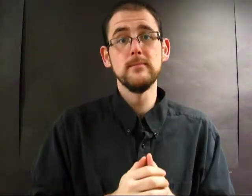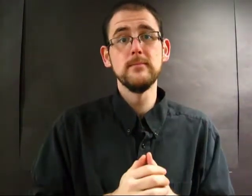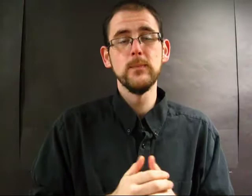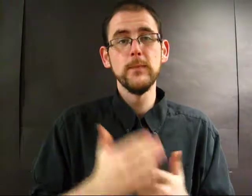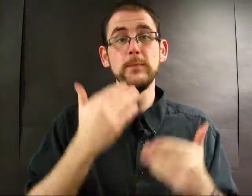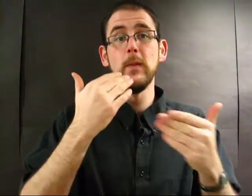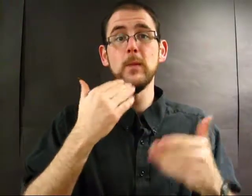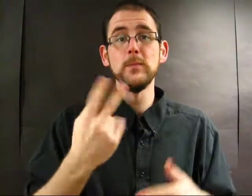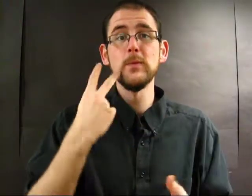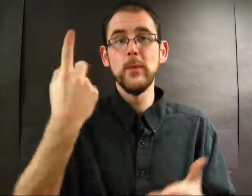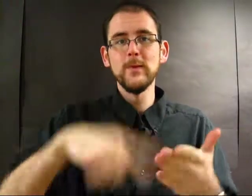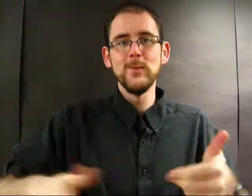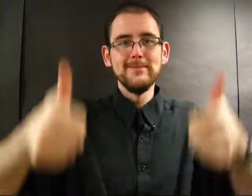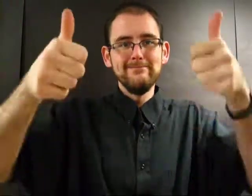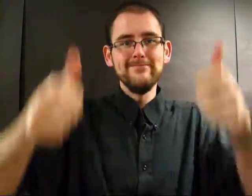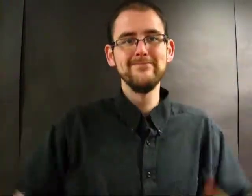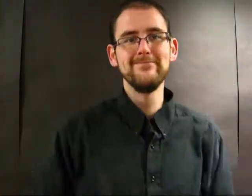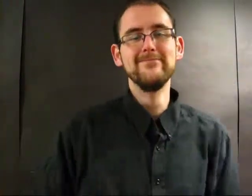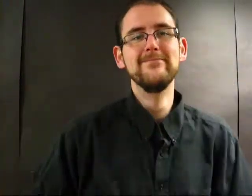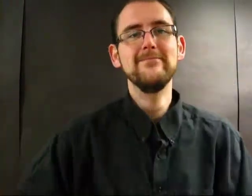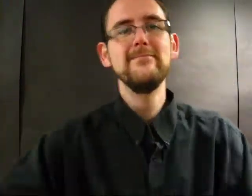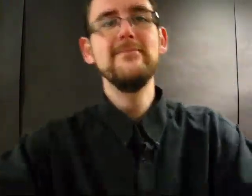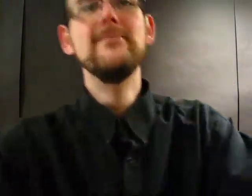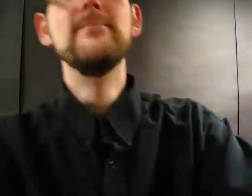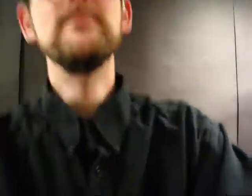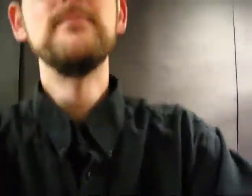Thanks very much, and see you next week!